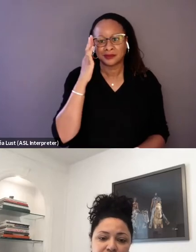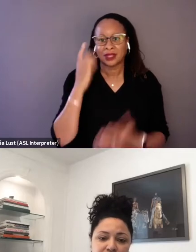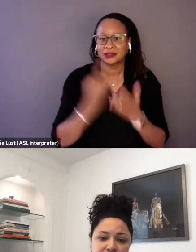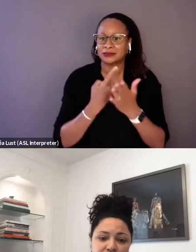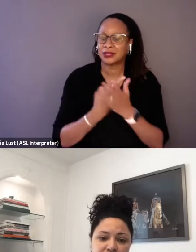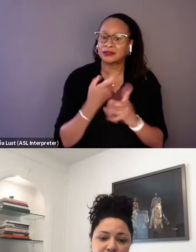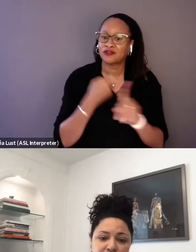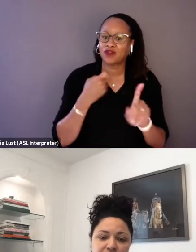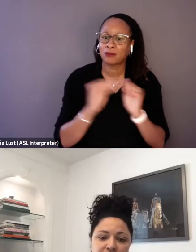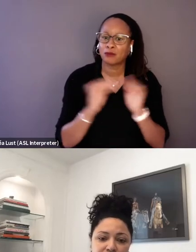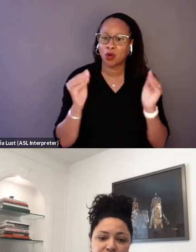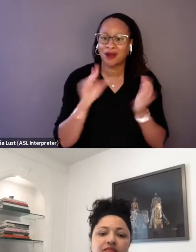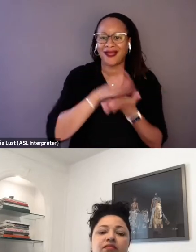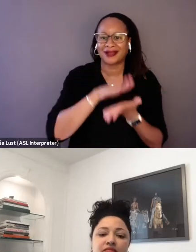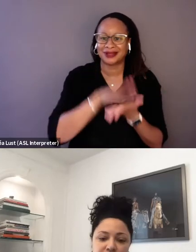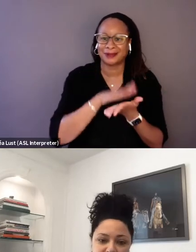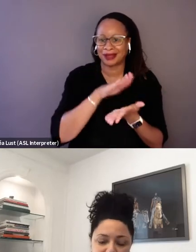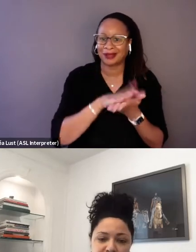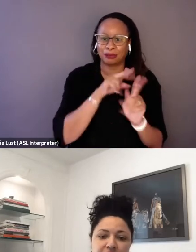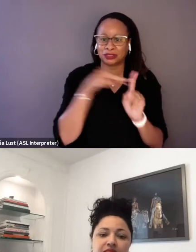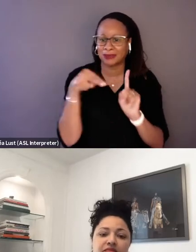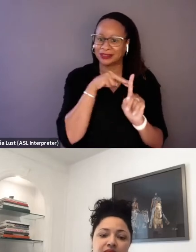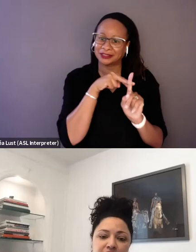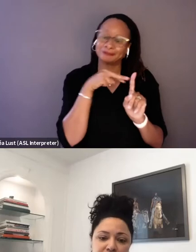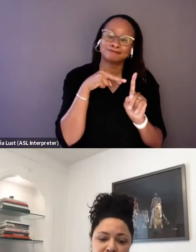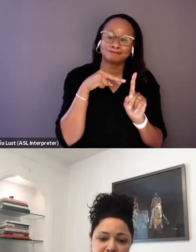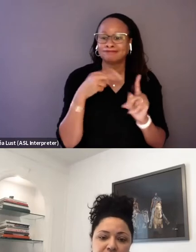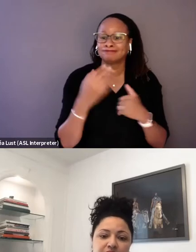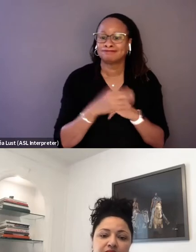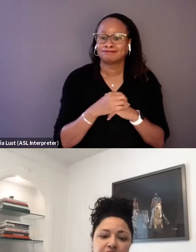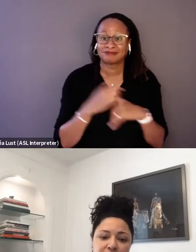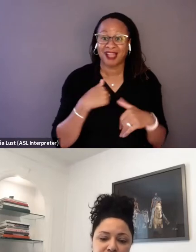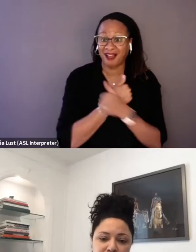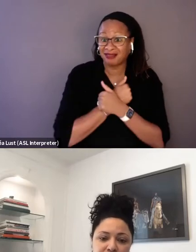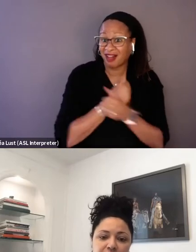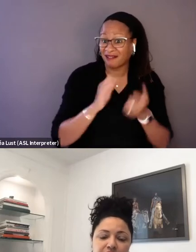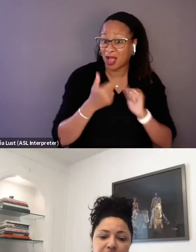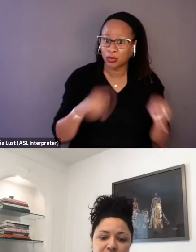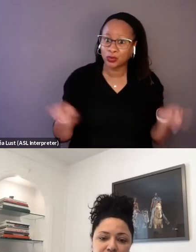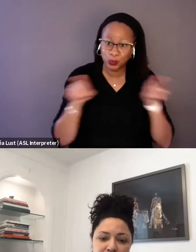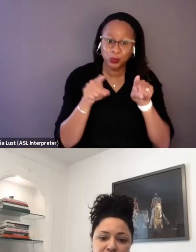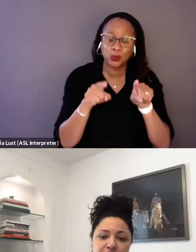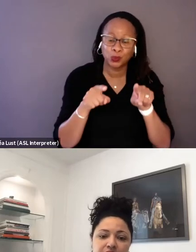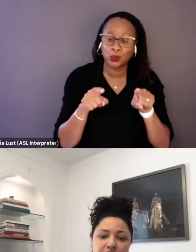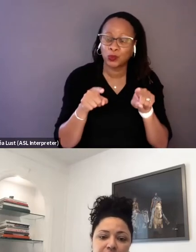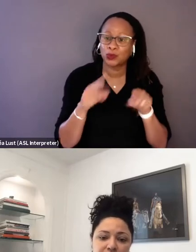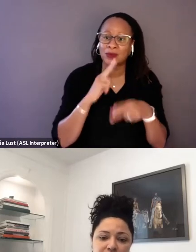from like a more academic, you know, perspective. And I love how you all, like you just mentioned zeroed in